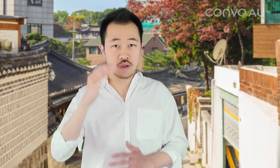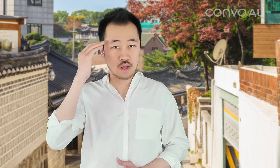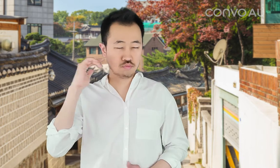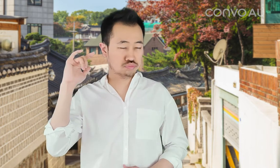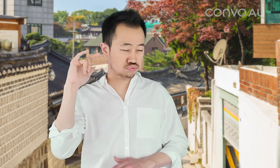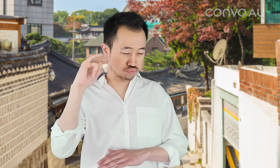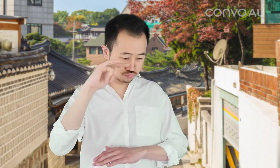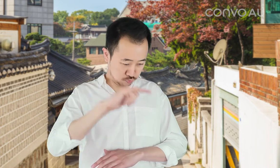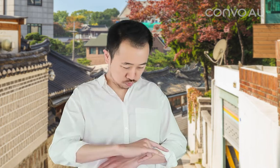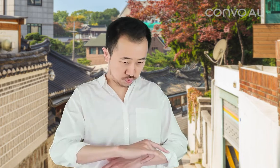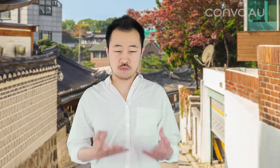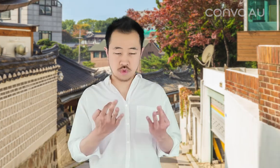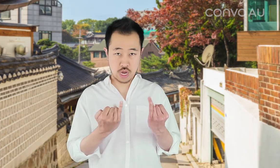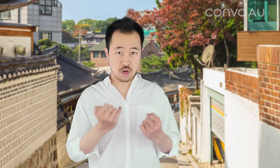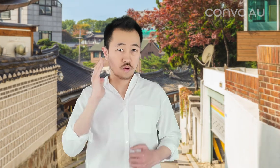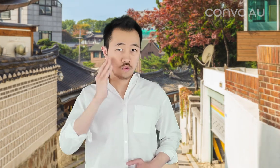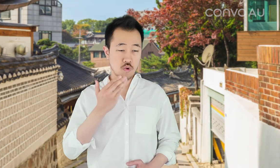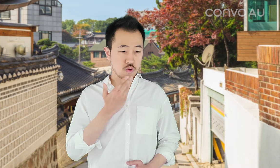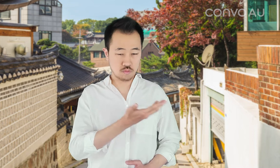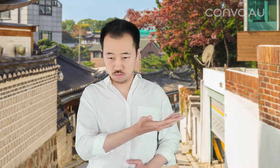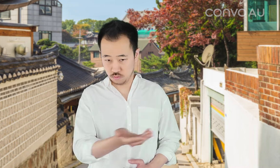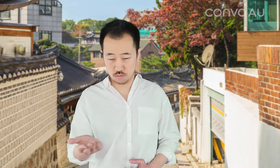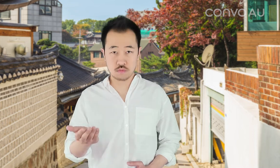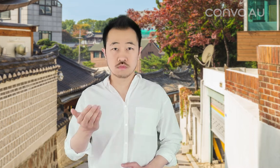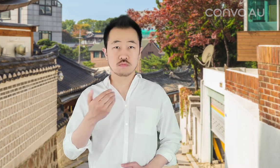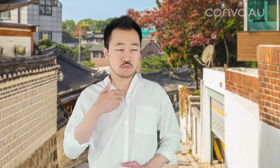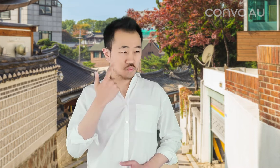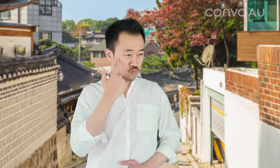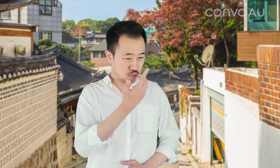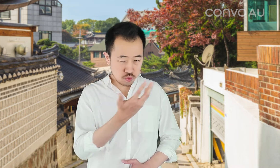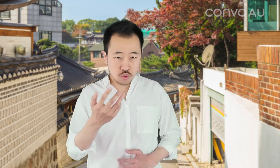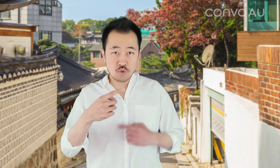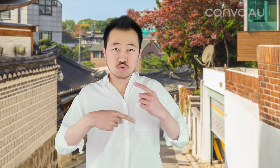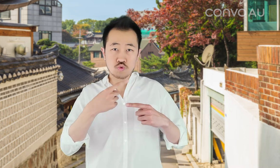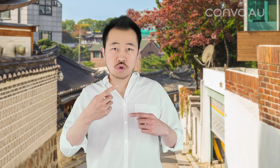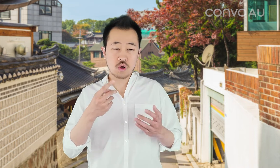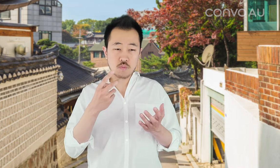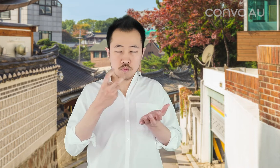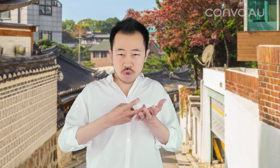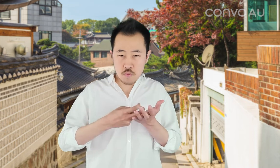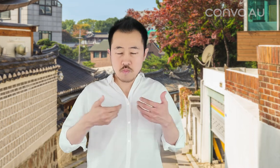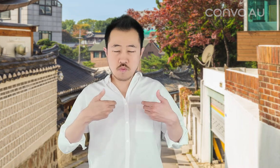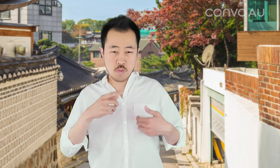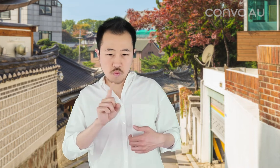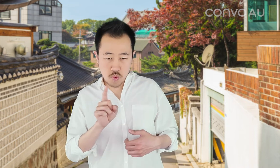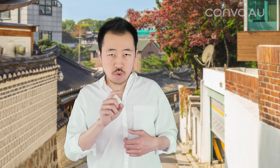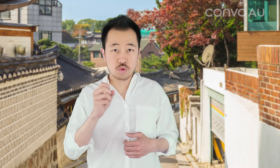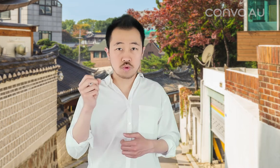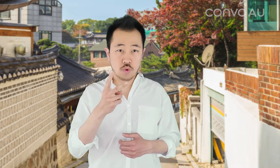Upon my return to Korea, we held public consultations for improvement, suggestions and recommendations to put onto the Korean Sign Language Act.